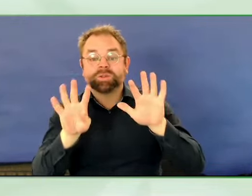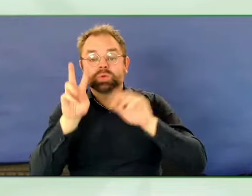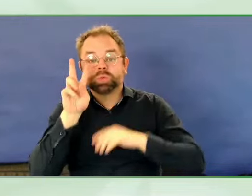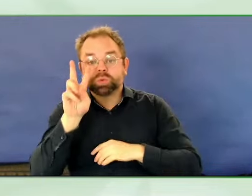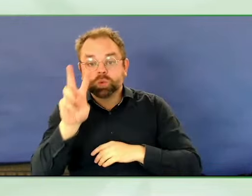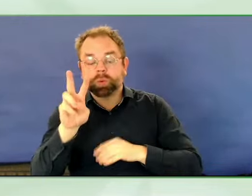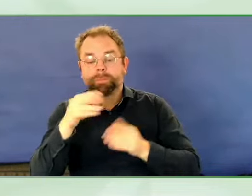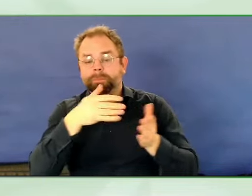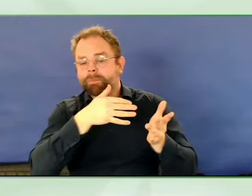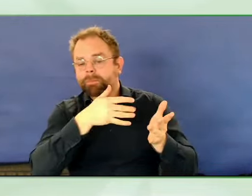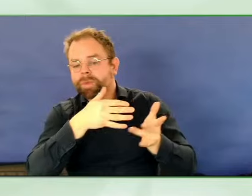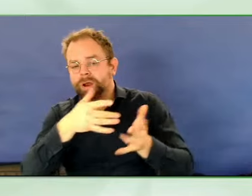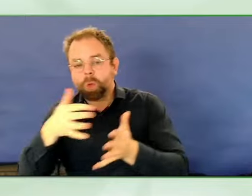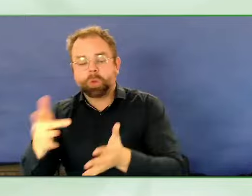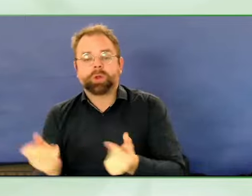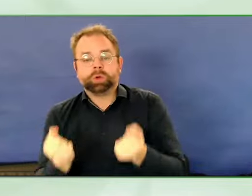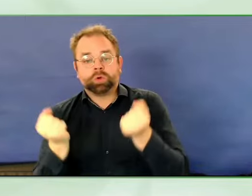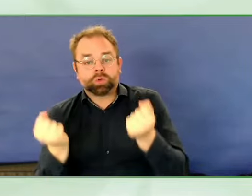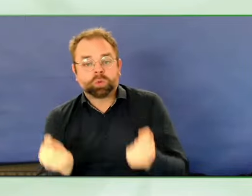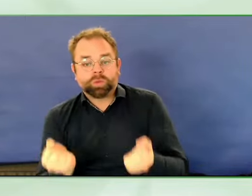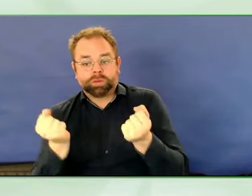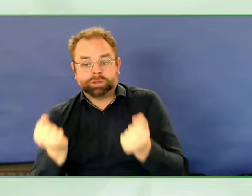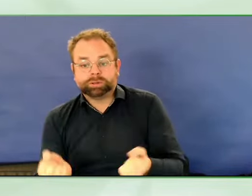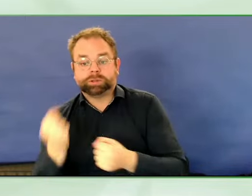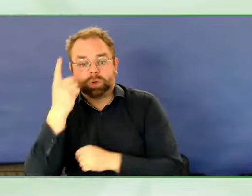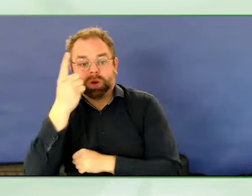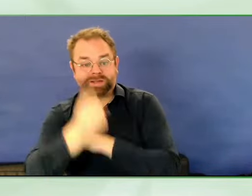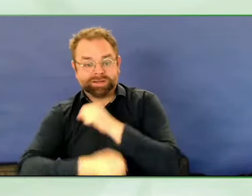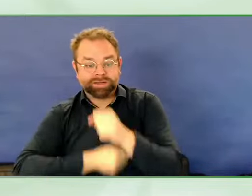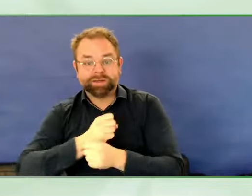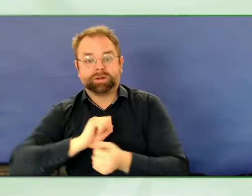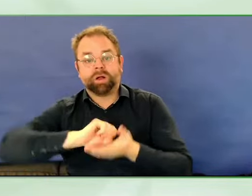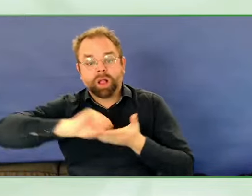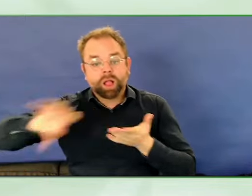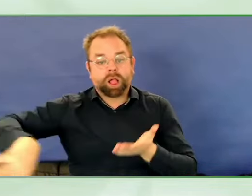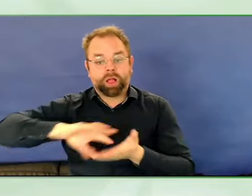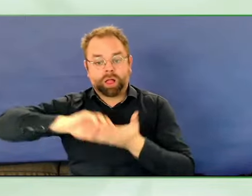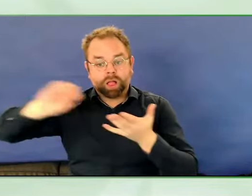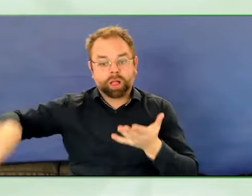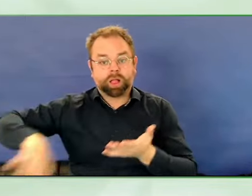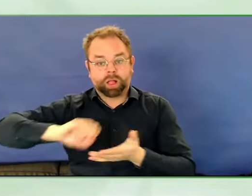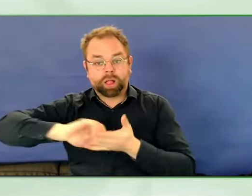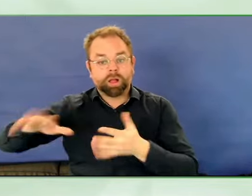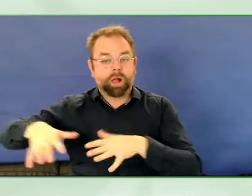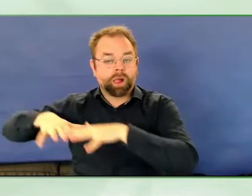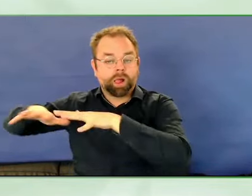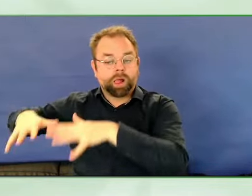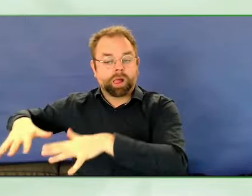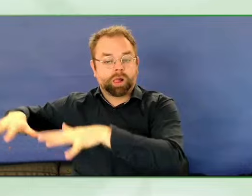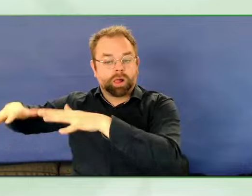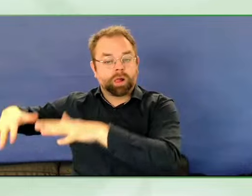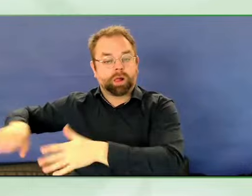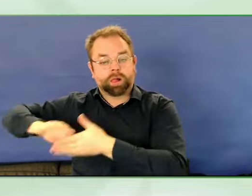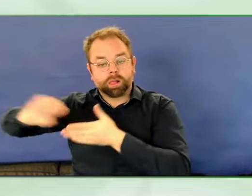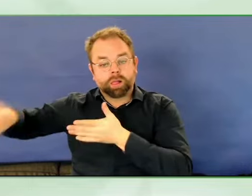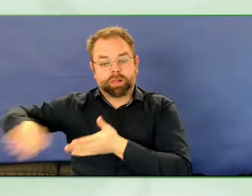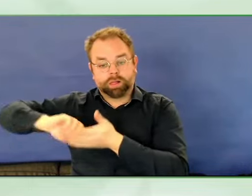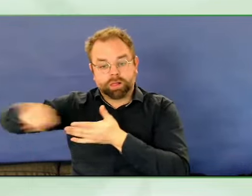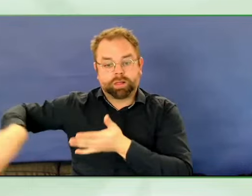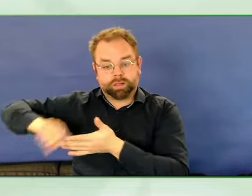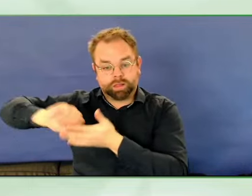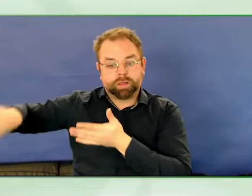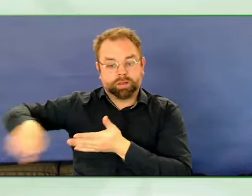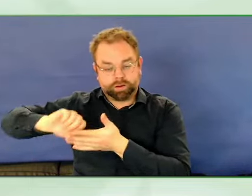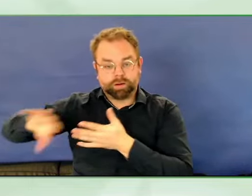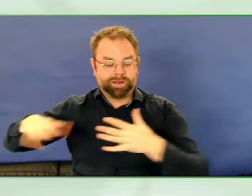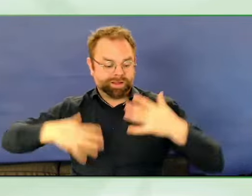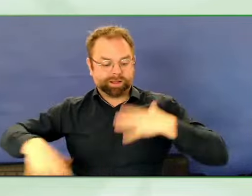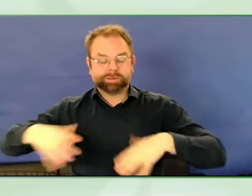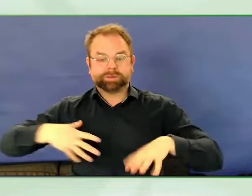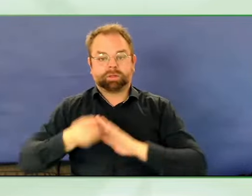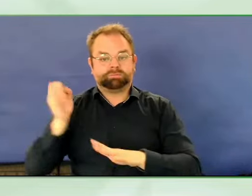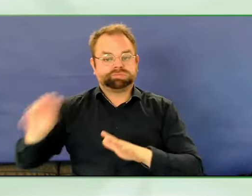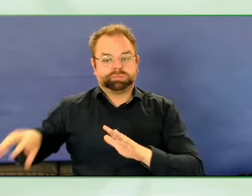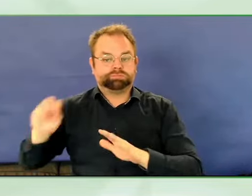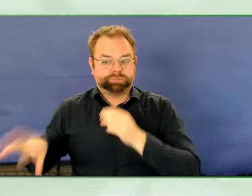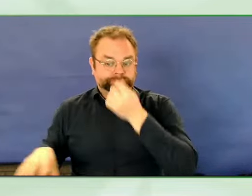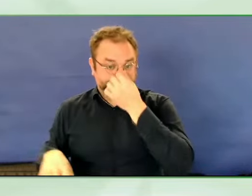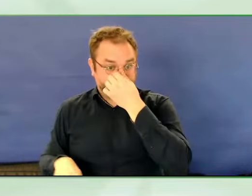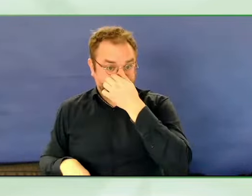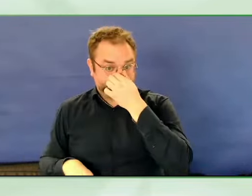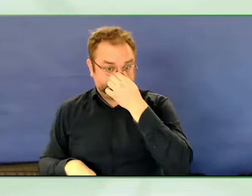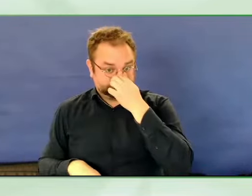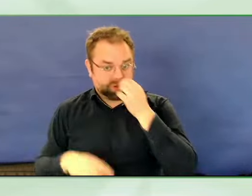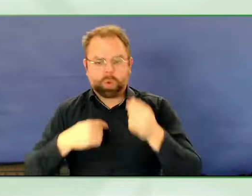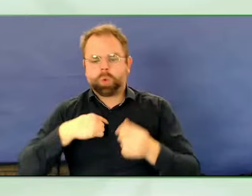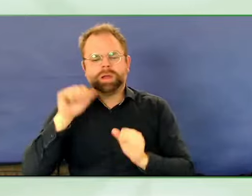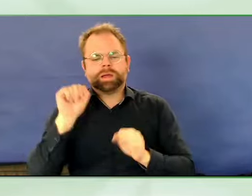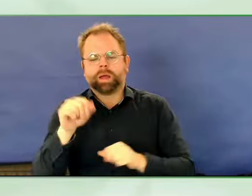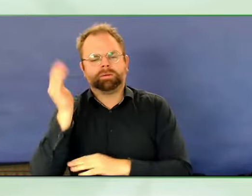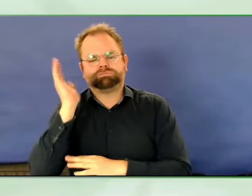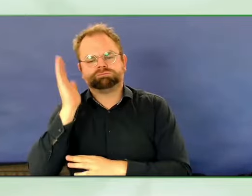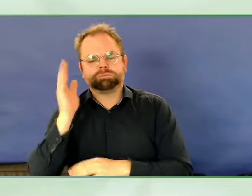the planet and I think that what makes this so special, what we do is because very early